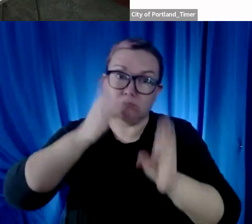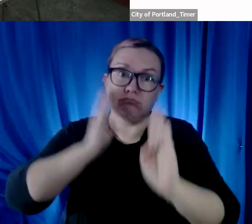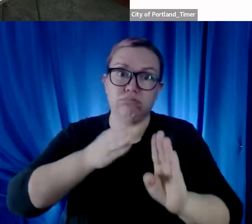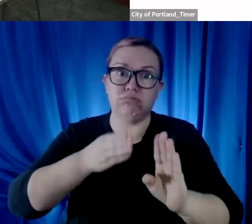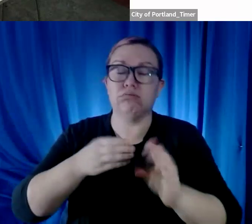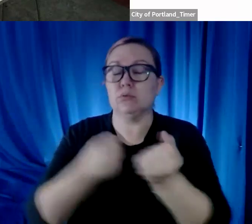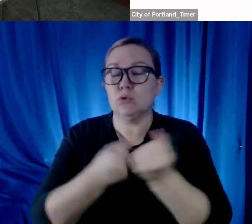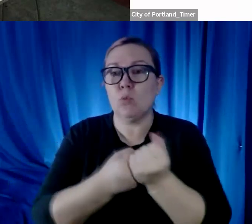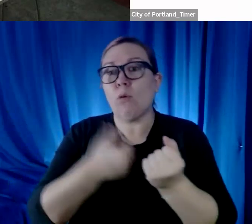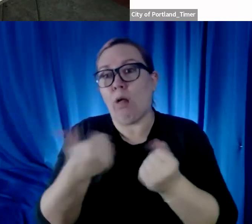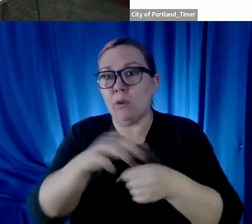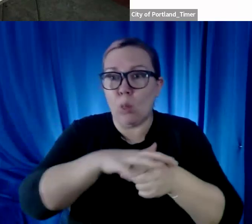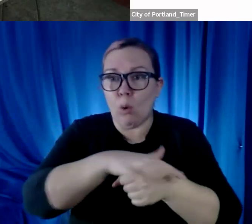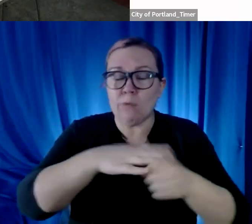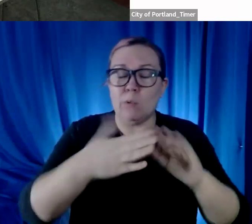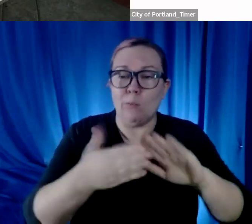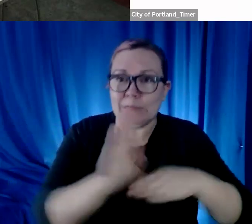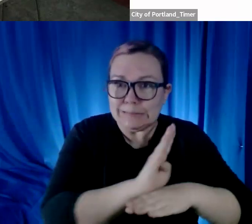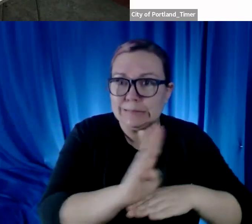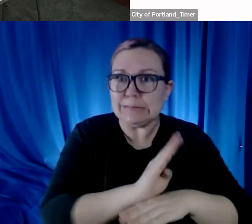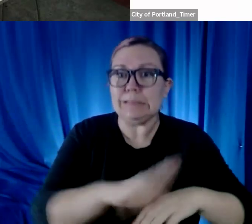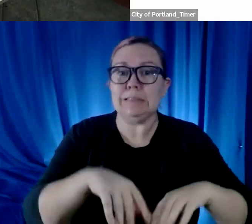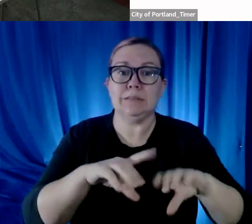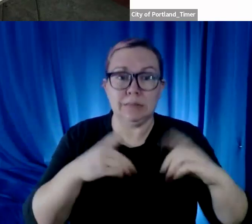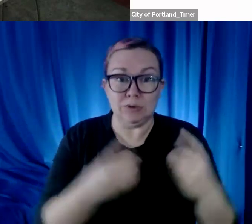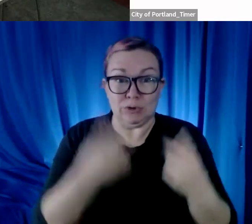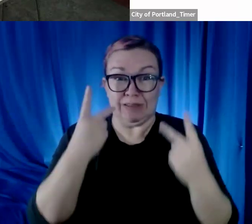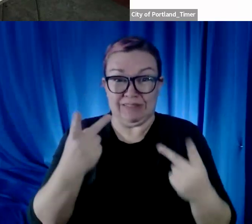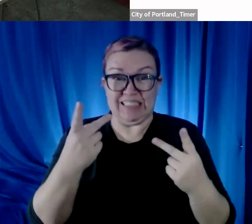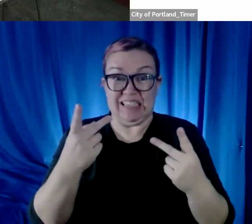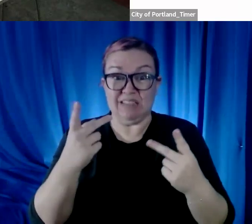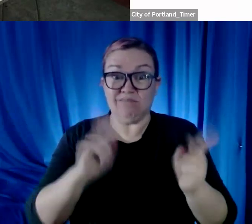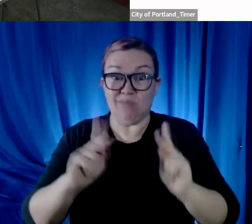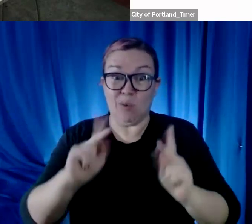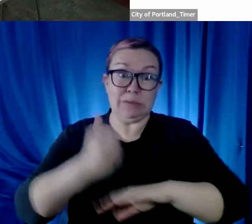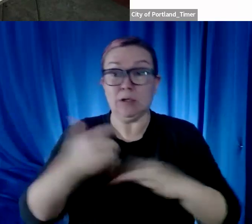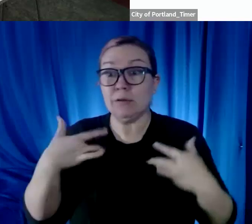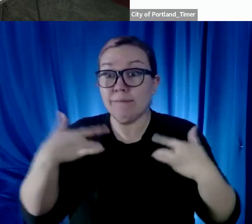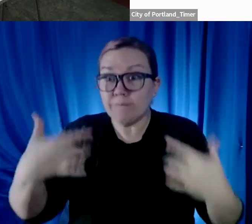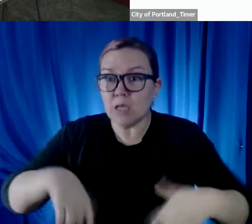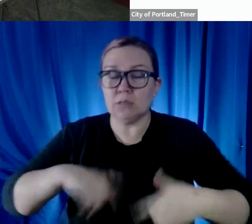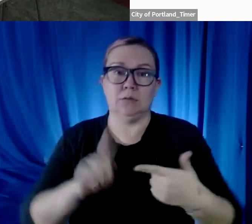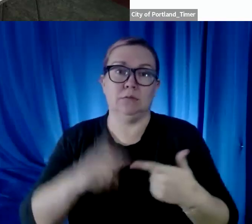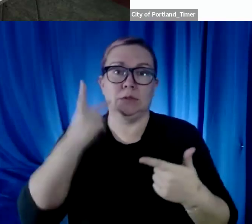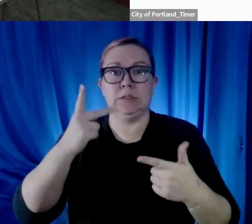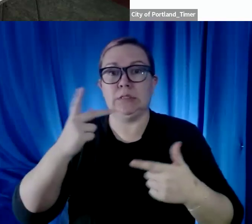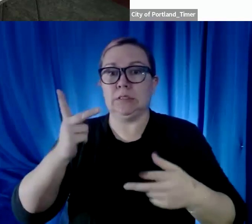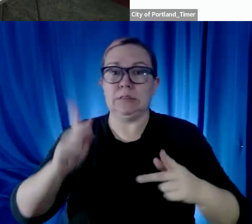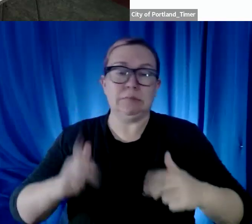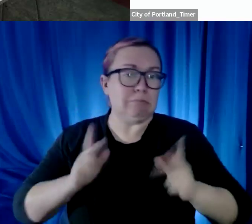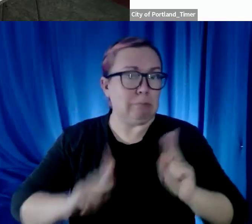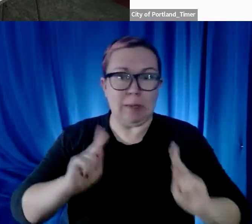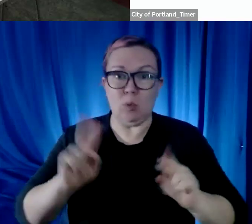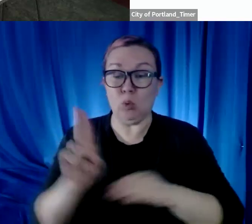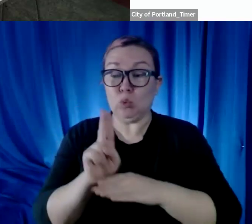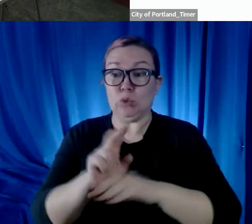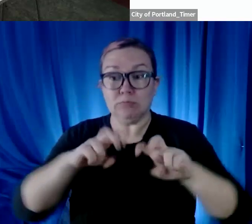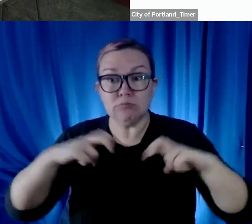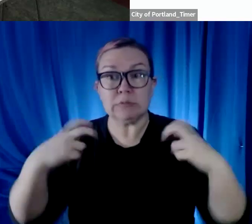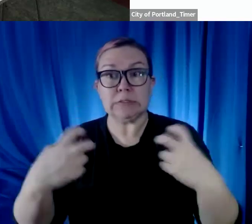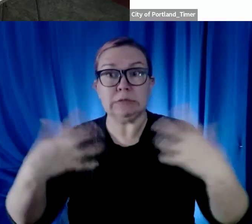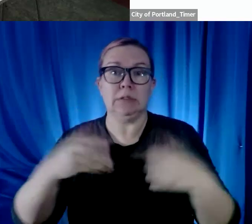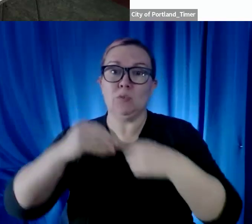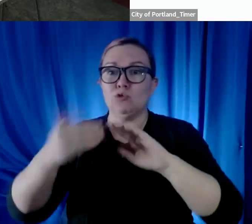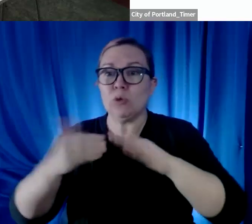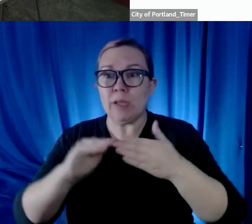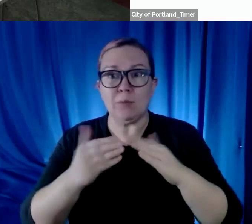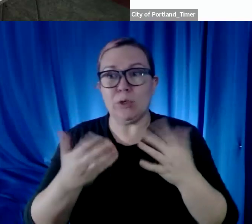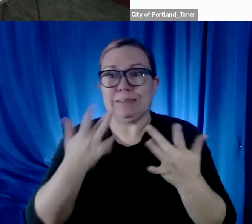At the Public Street Plazas in District 4, I've seen community members put on their own events. I see neighbours utilizing the seating in these plazas, especially in neighborhoods that otherwise lack public seating.